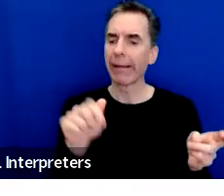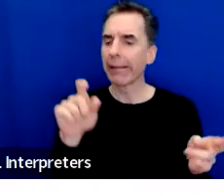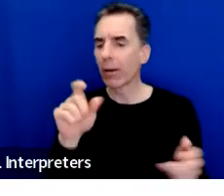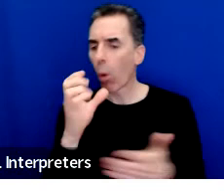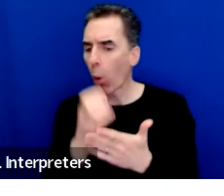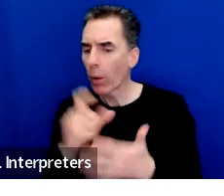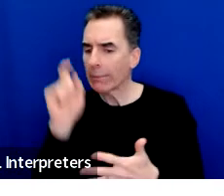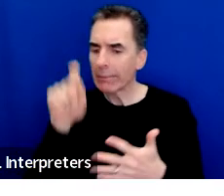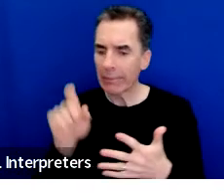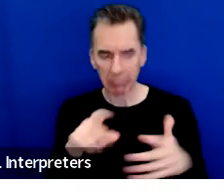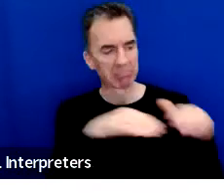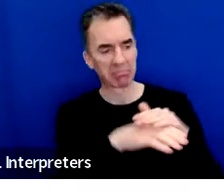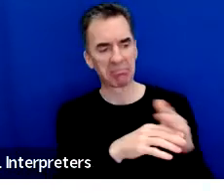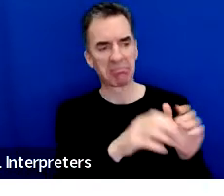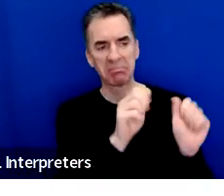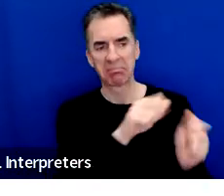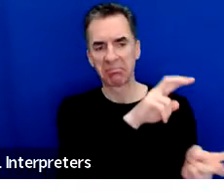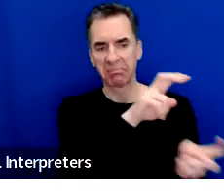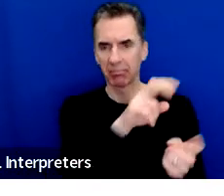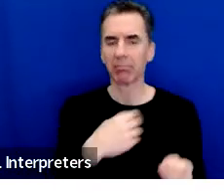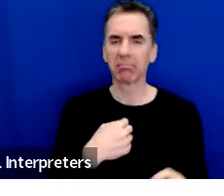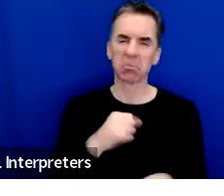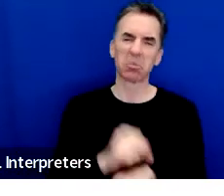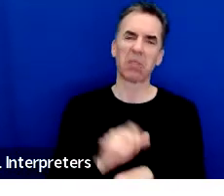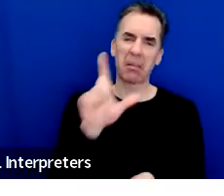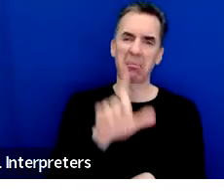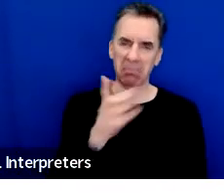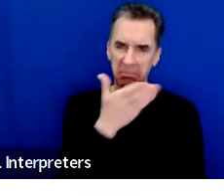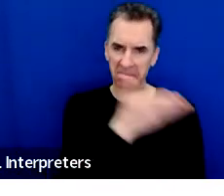Again, my name is Linda Kobashigawa. I'm a librarian My pronouns are she her?